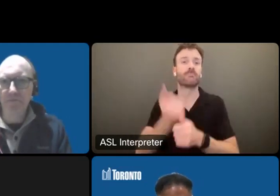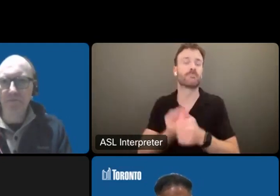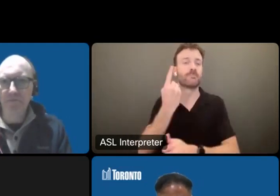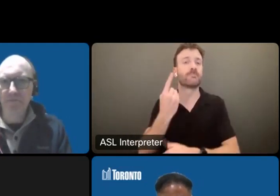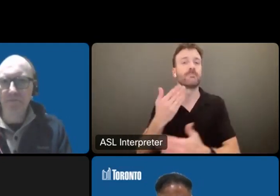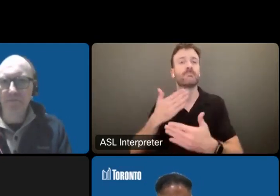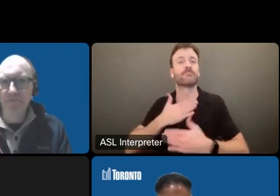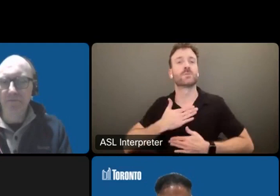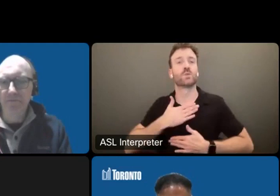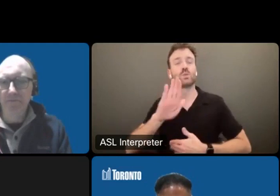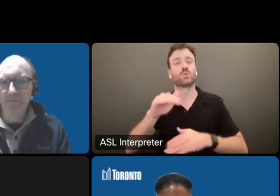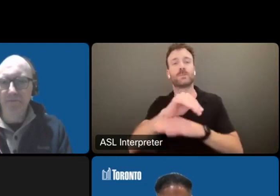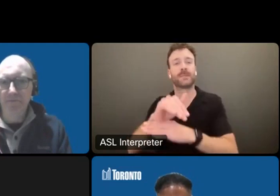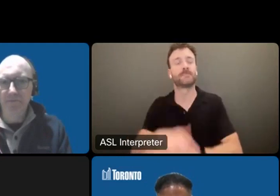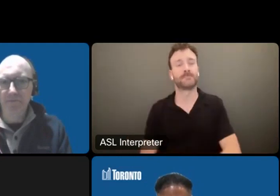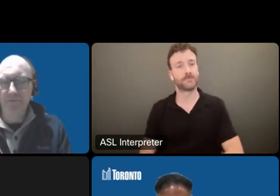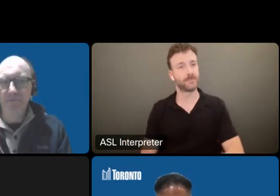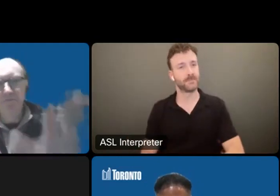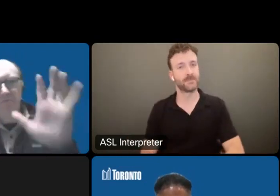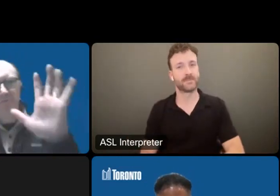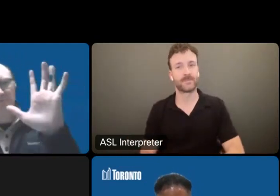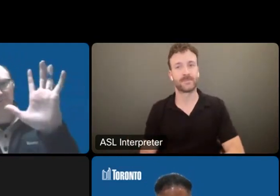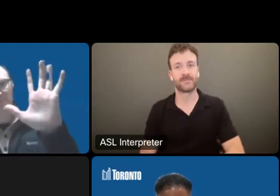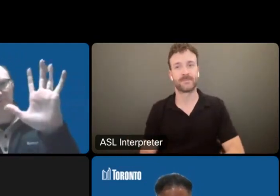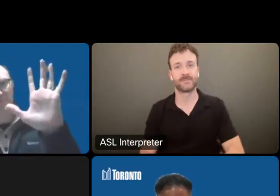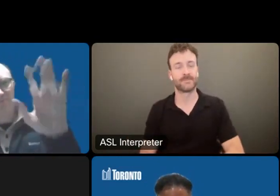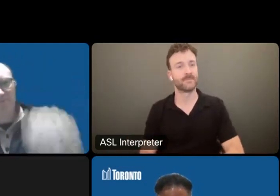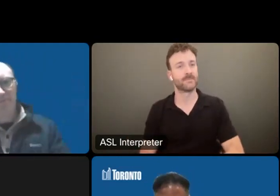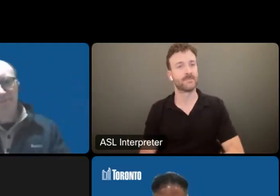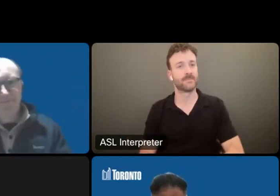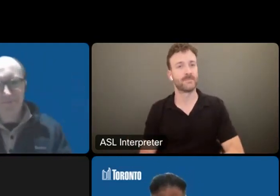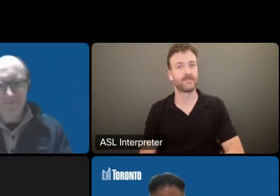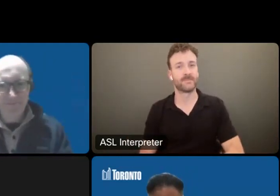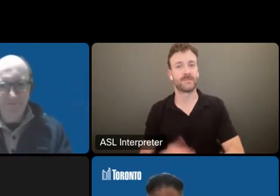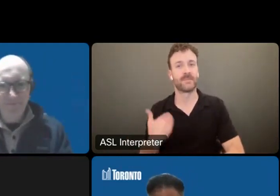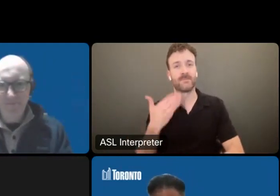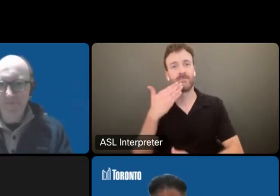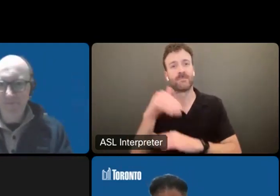Enjoy the rest of your evening. Charissa Iogna: Thank you. Have a good night. Roger Browne: Take care.